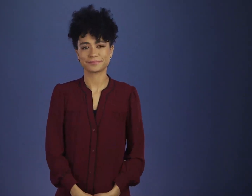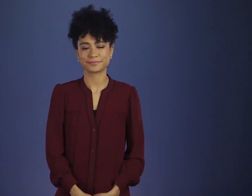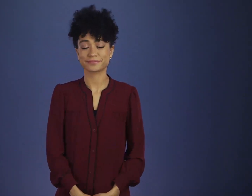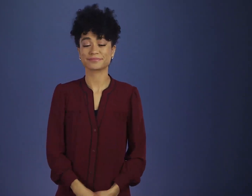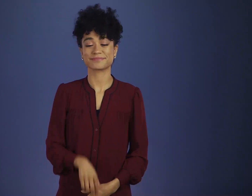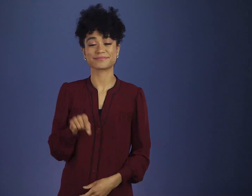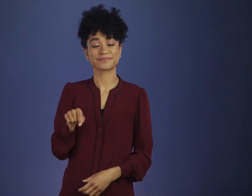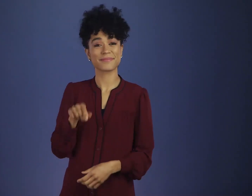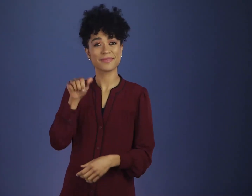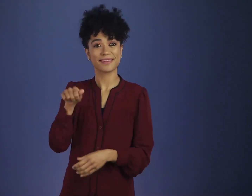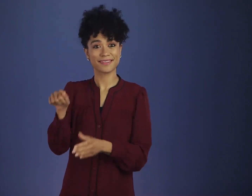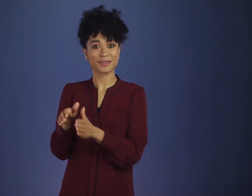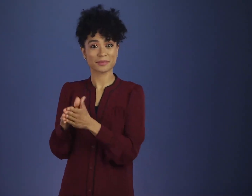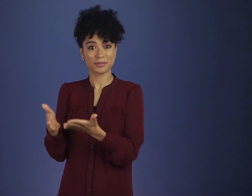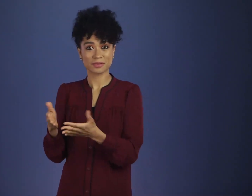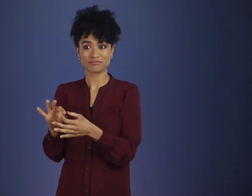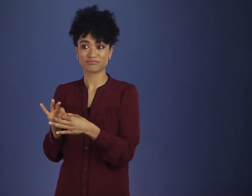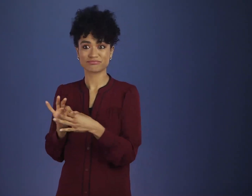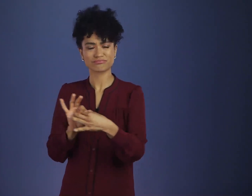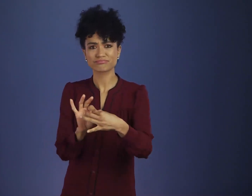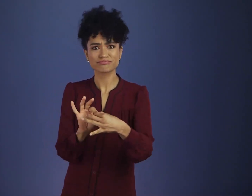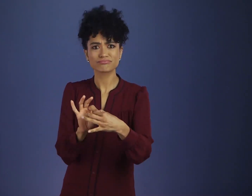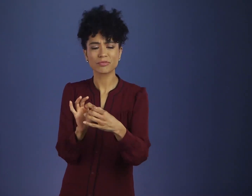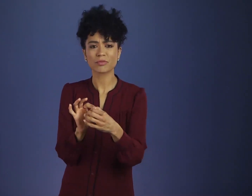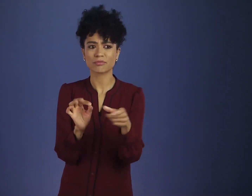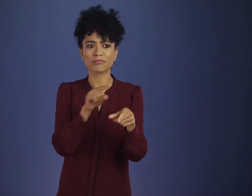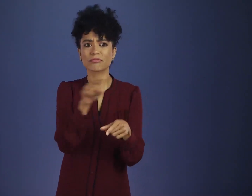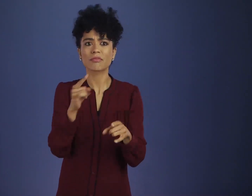This established identification with alcoholic readers